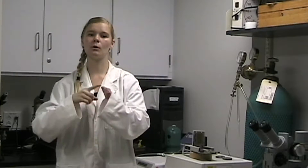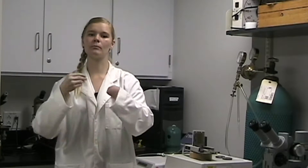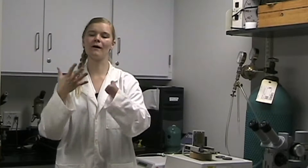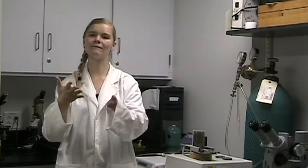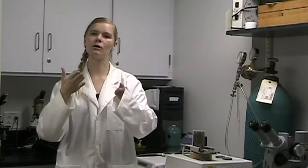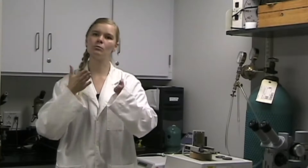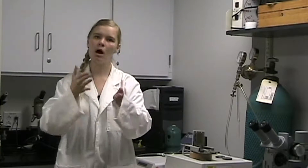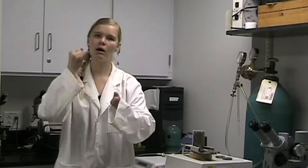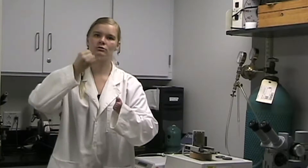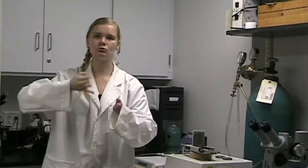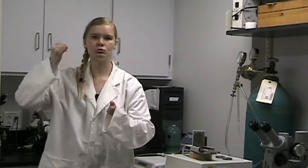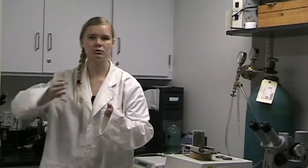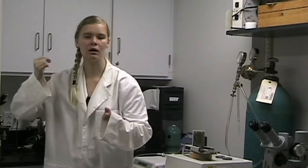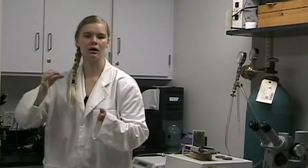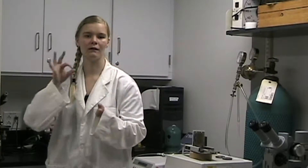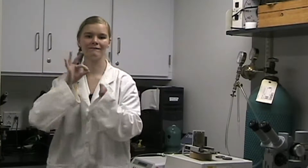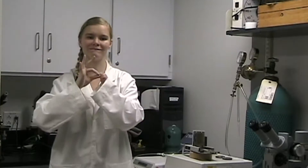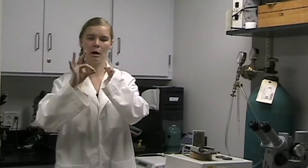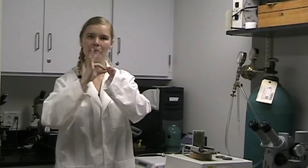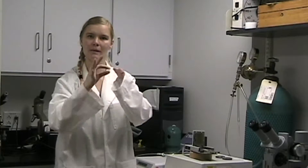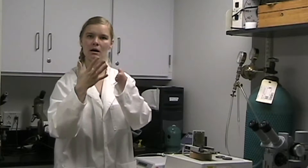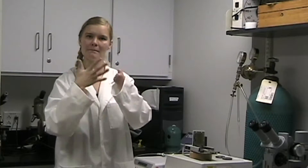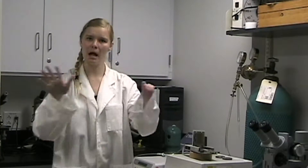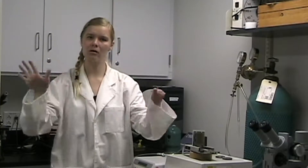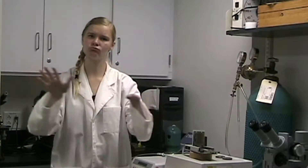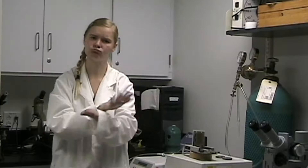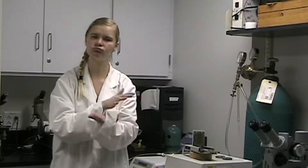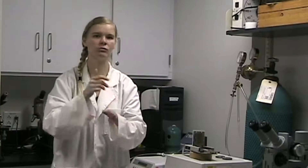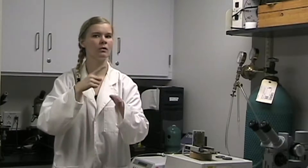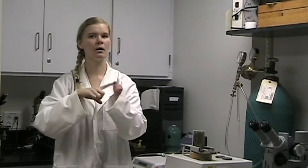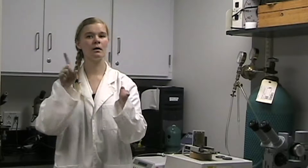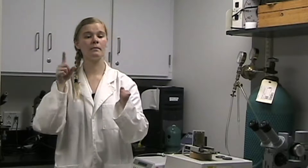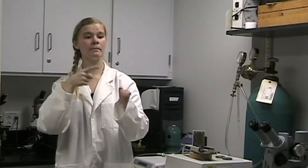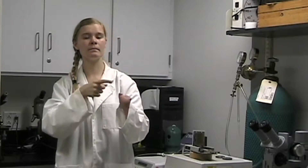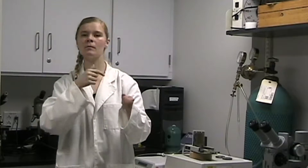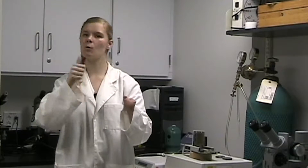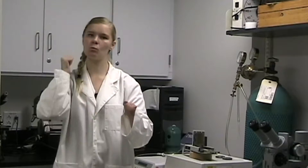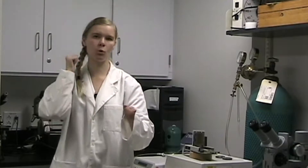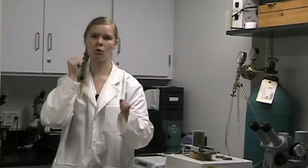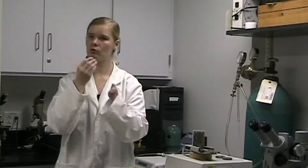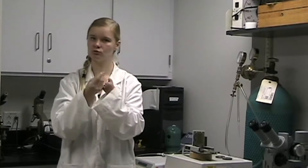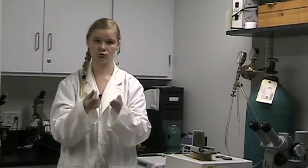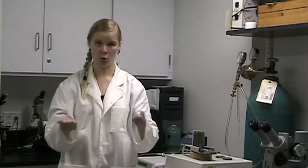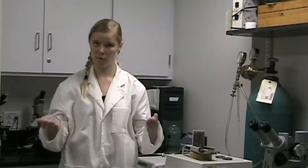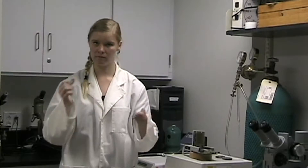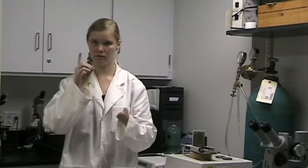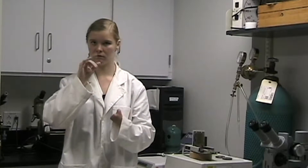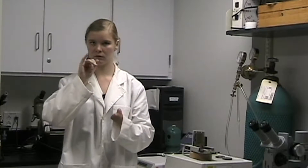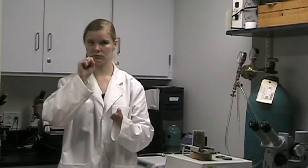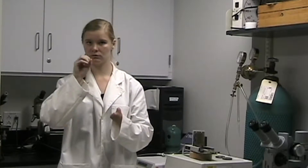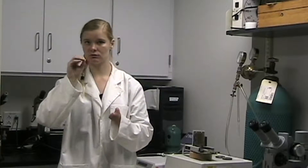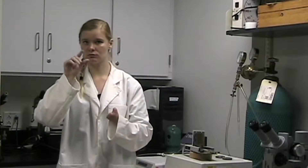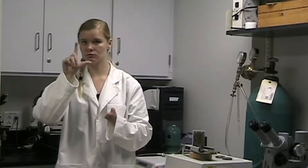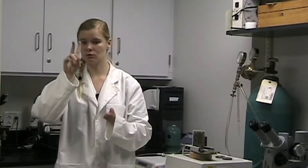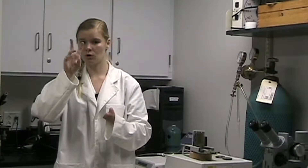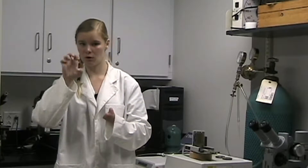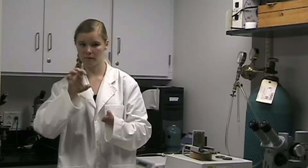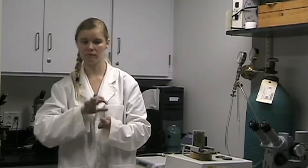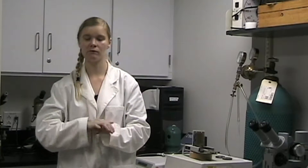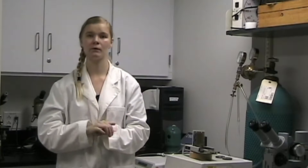It is used to provide a way to crystallize the fibers completely so they won't dissolve.